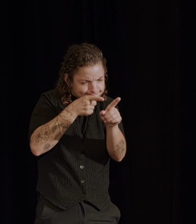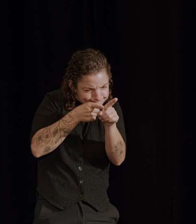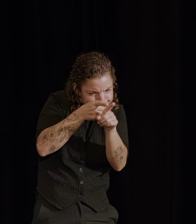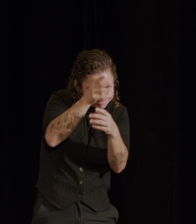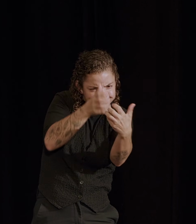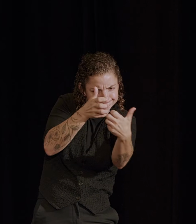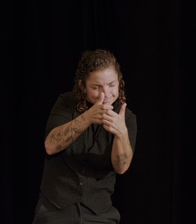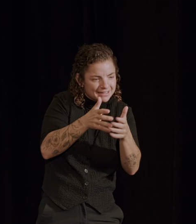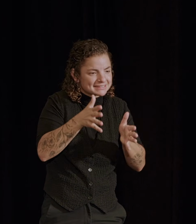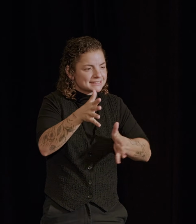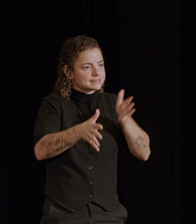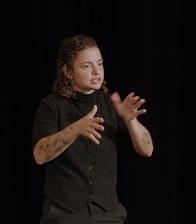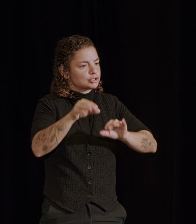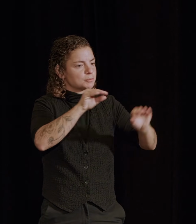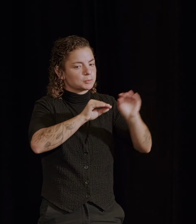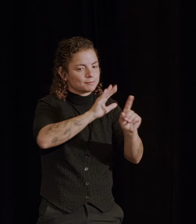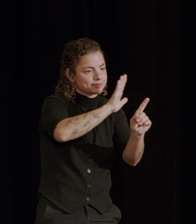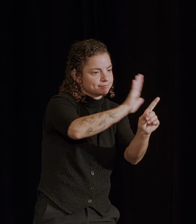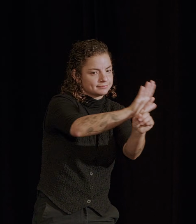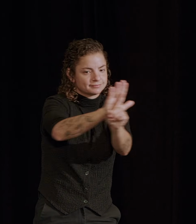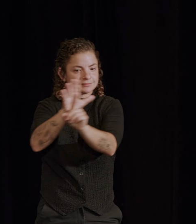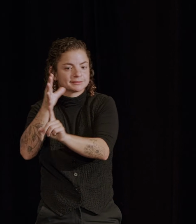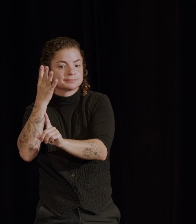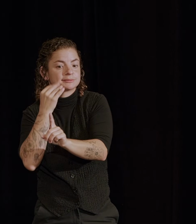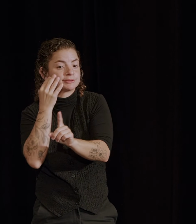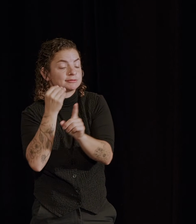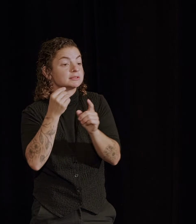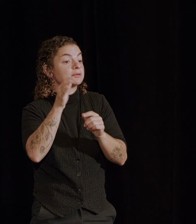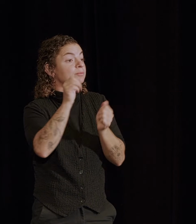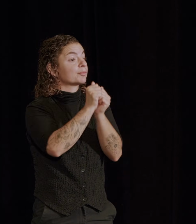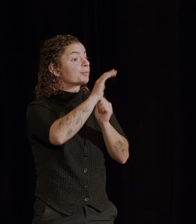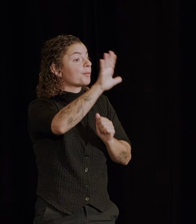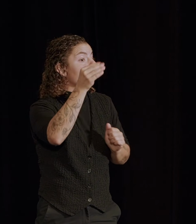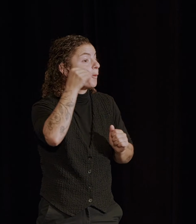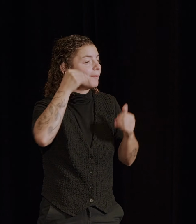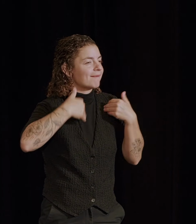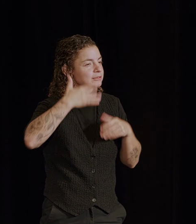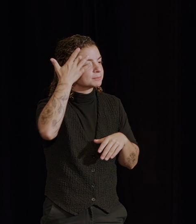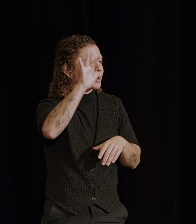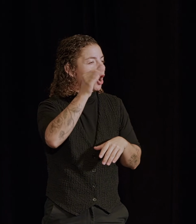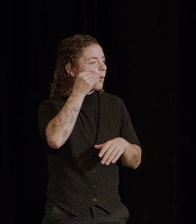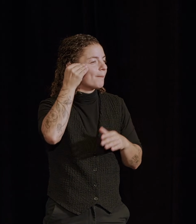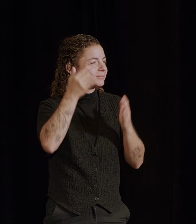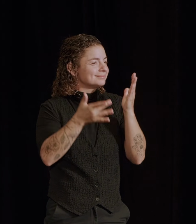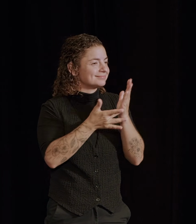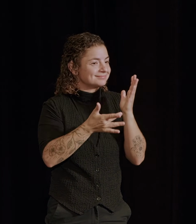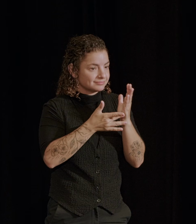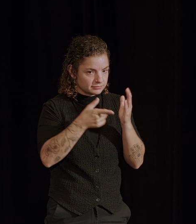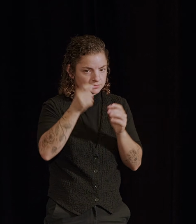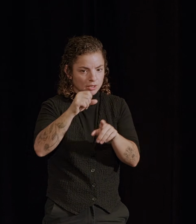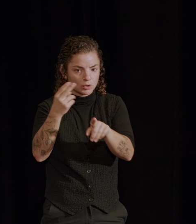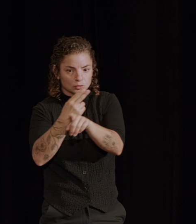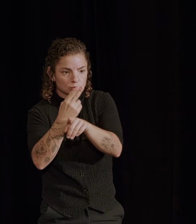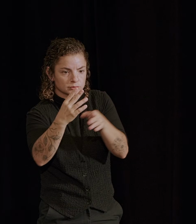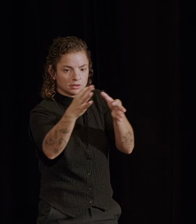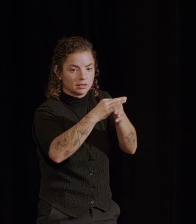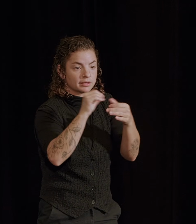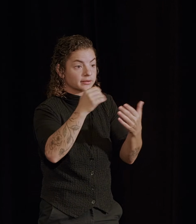Things like speakers, blinds, locks, and thermostats. Consider something as simple as raising a window blind.